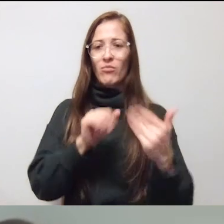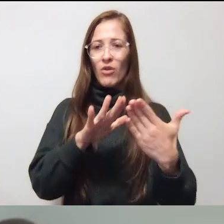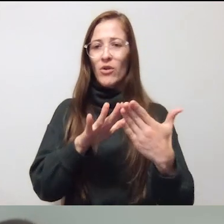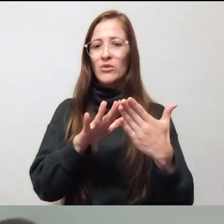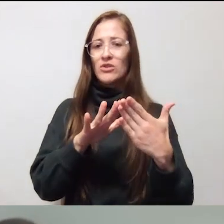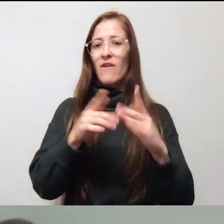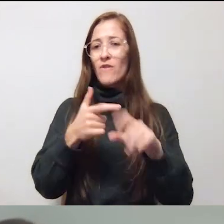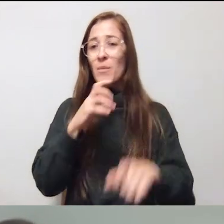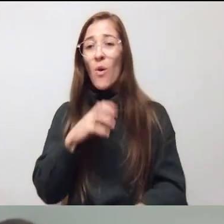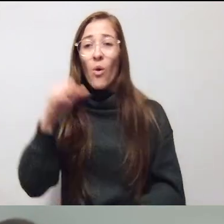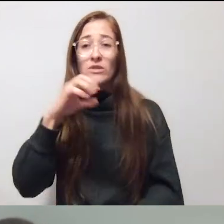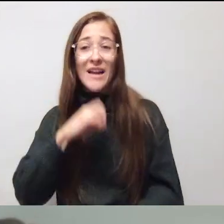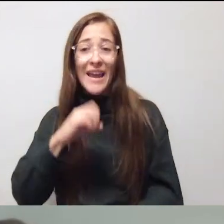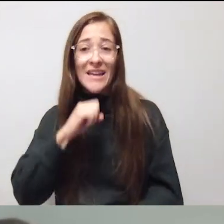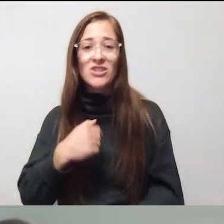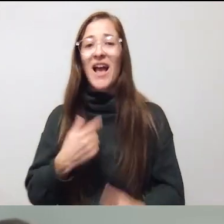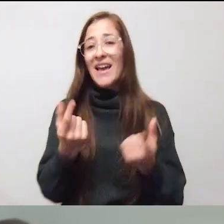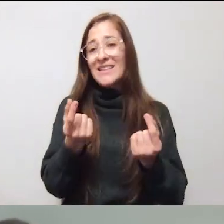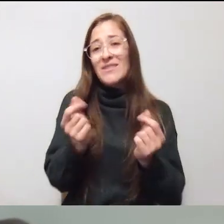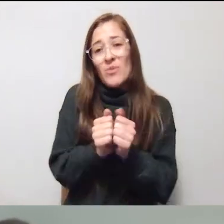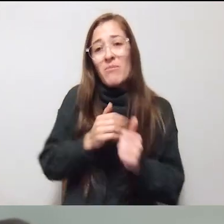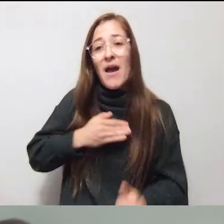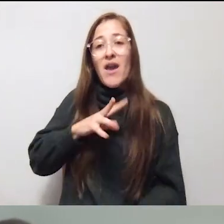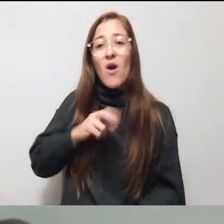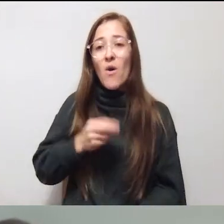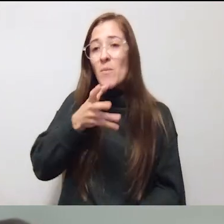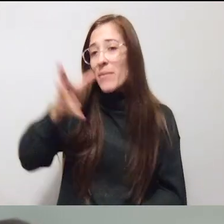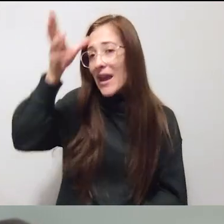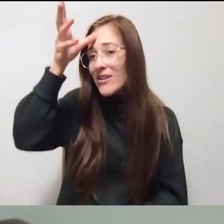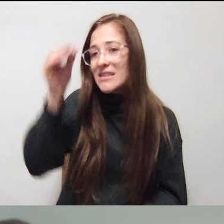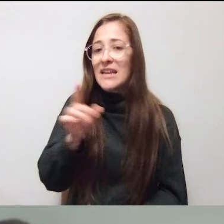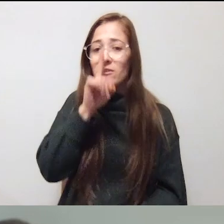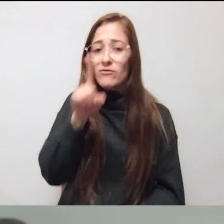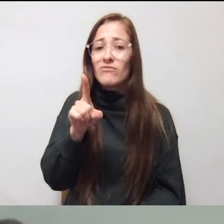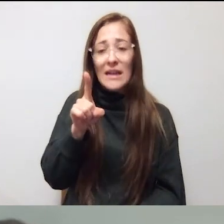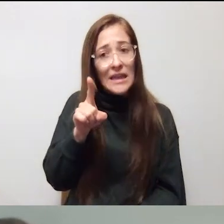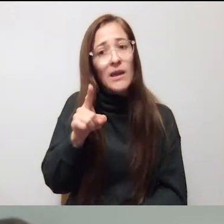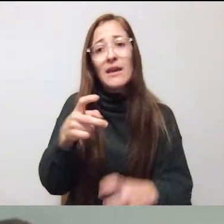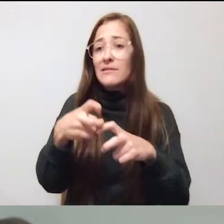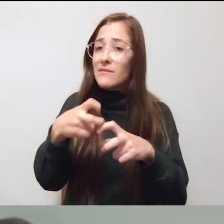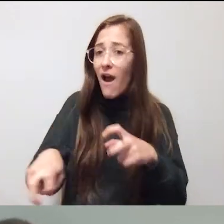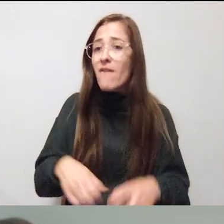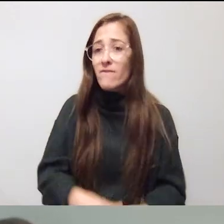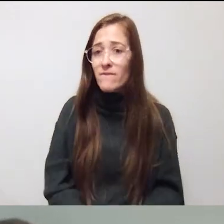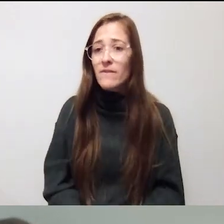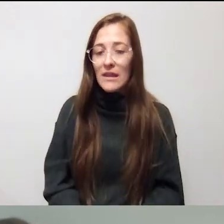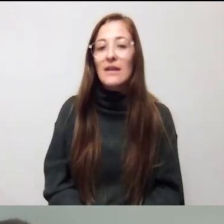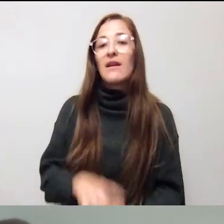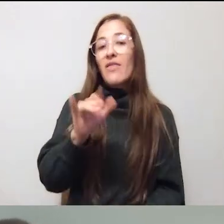that I've gone through with my own parents and it is, it's a steep learning curve. So I think that's fantastic.